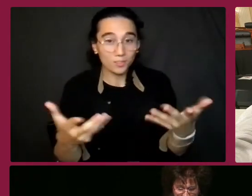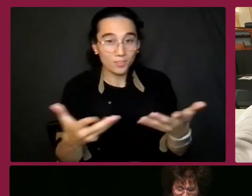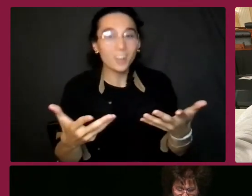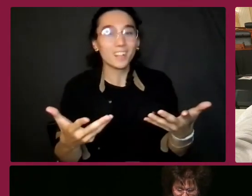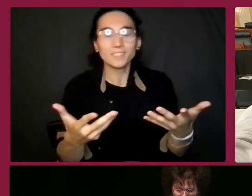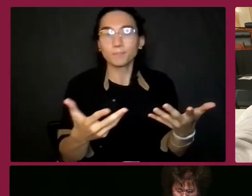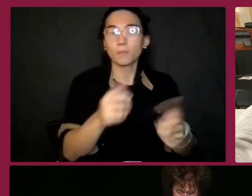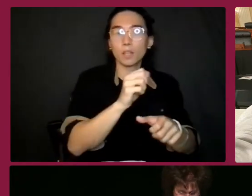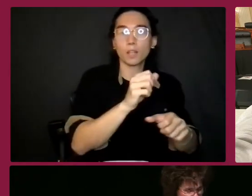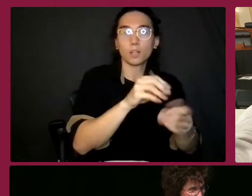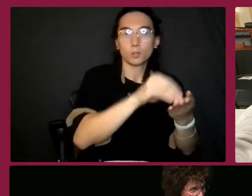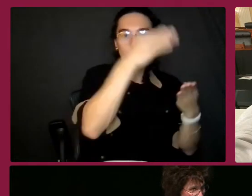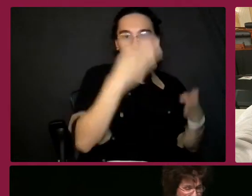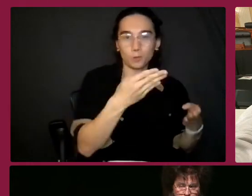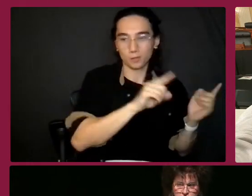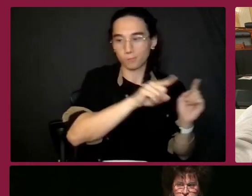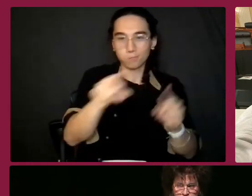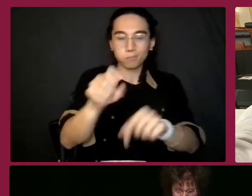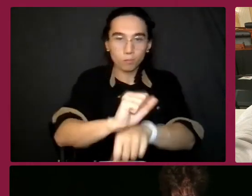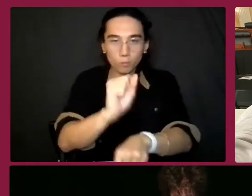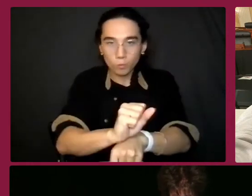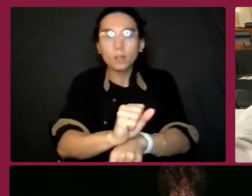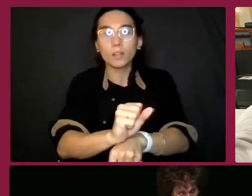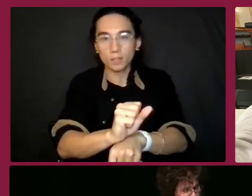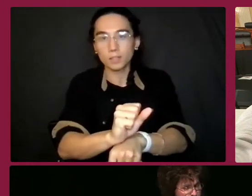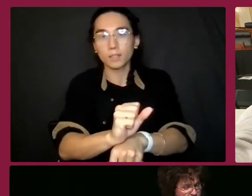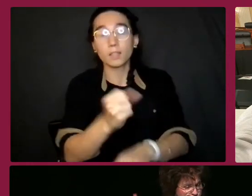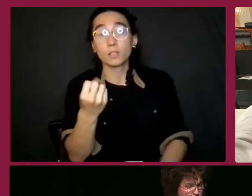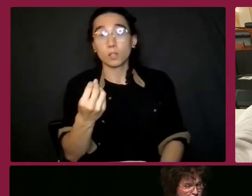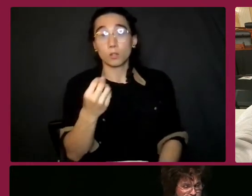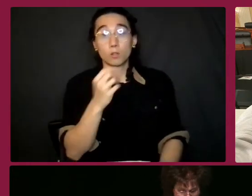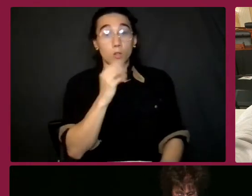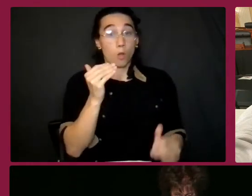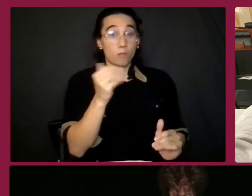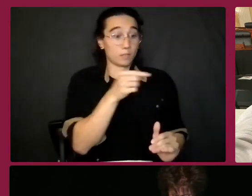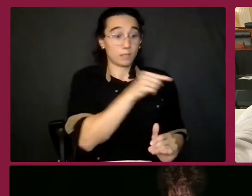and so these things are likely to see some action. If we go to the next slide, please.